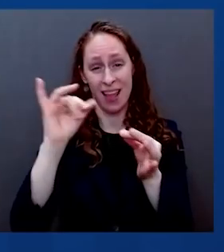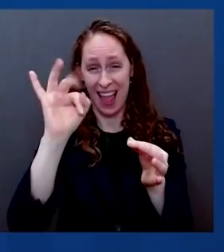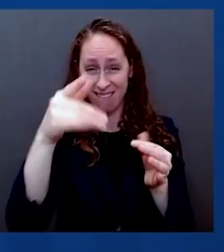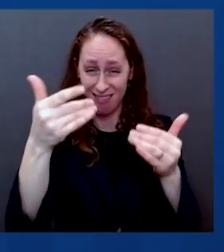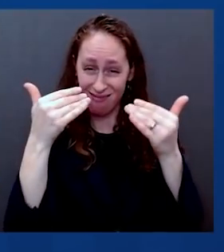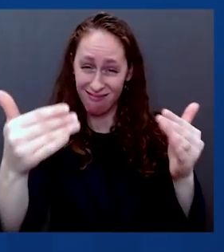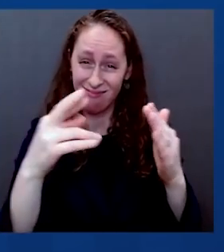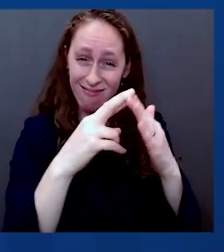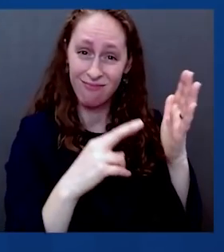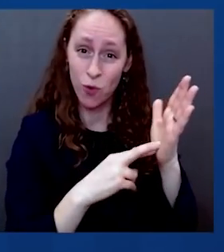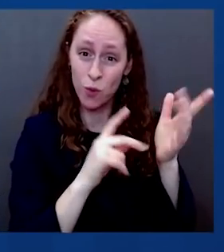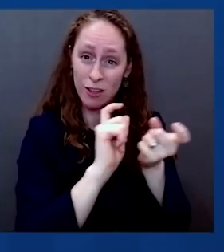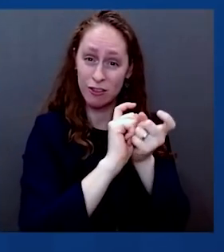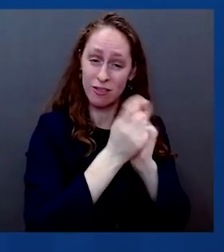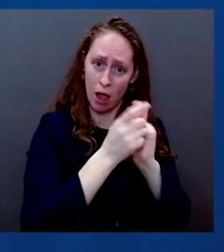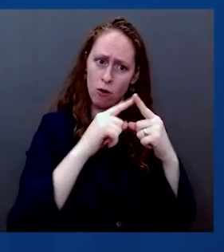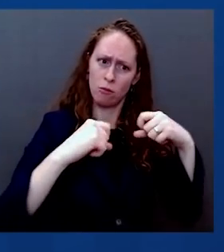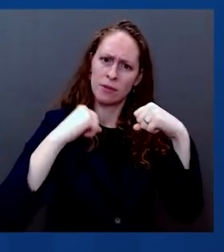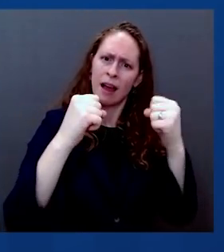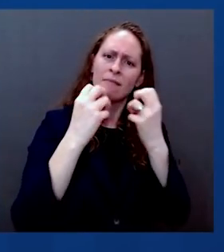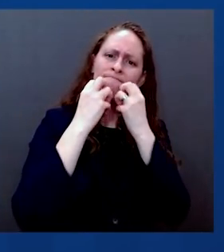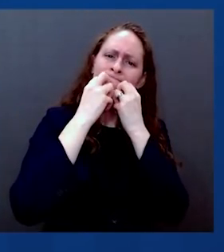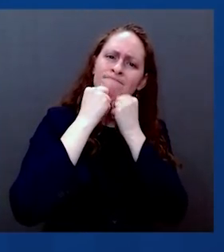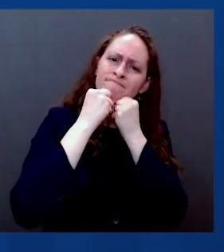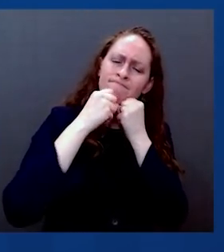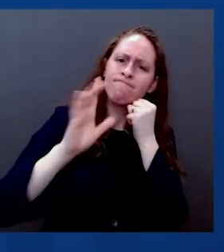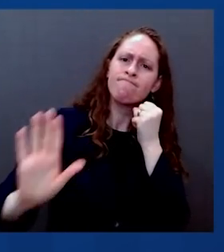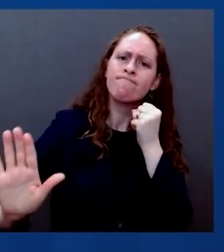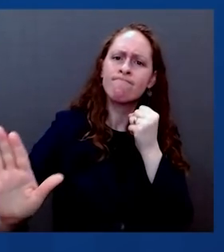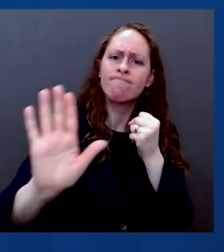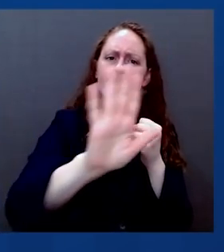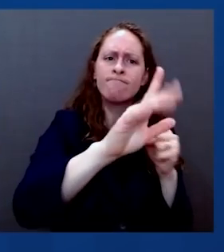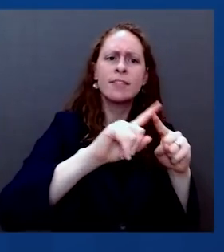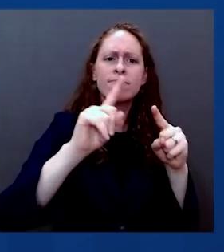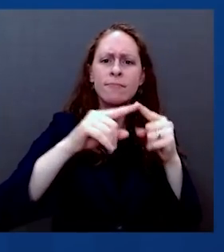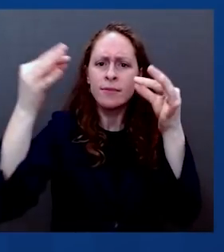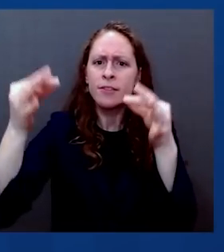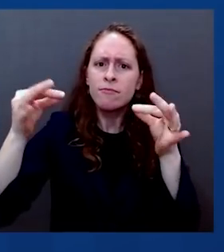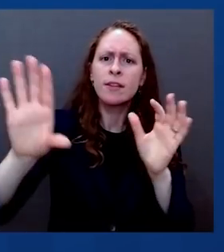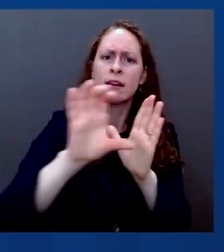to protect the heart and soul of our democracy. He was right.